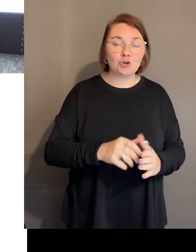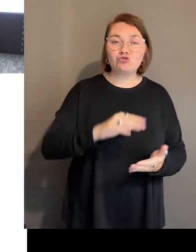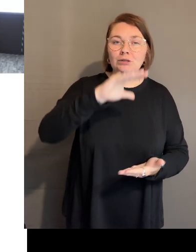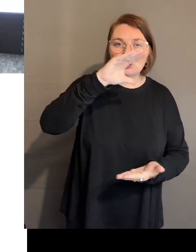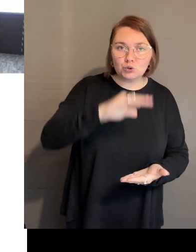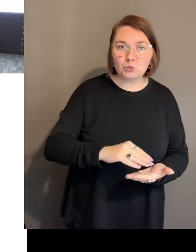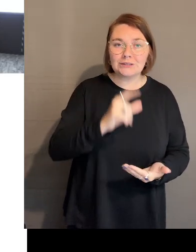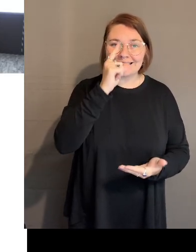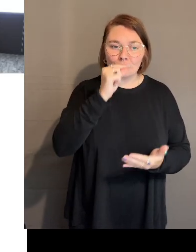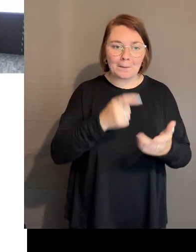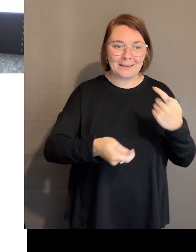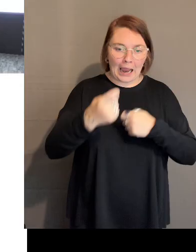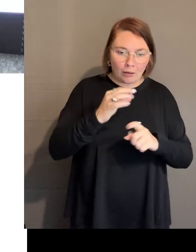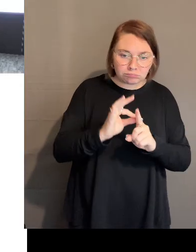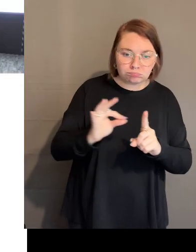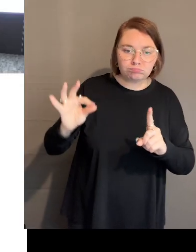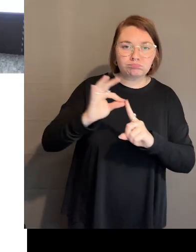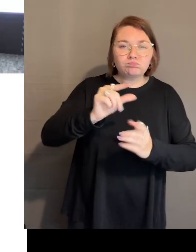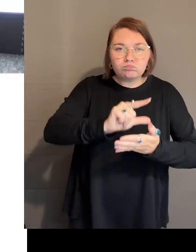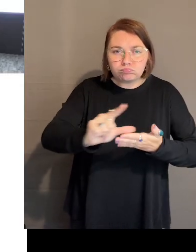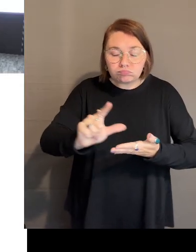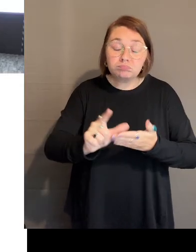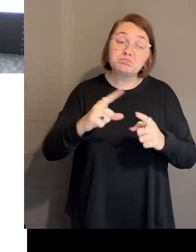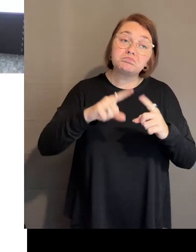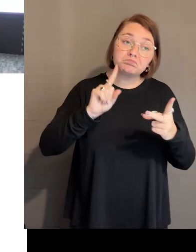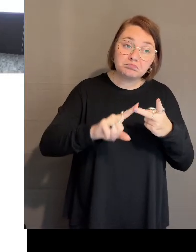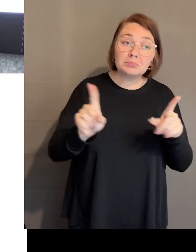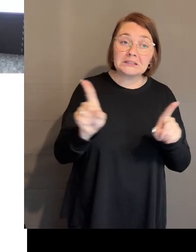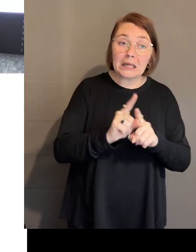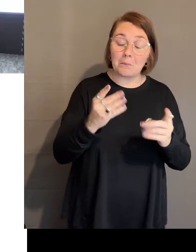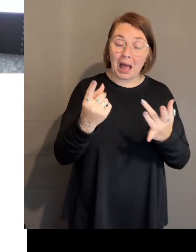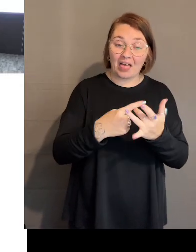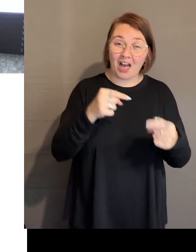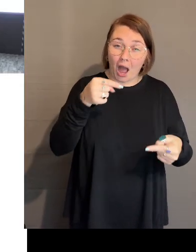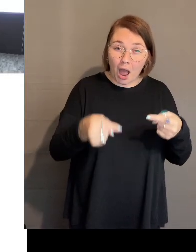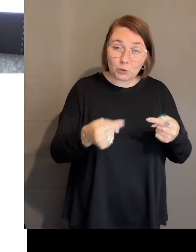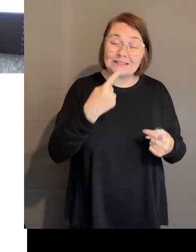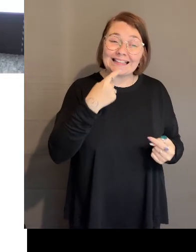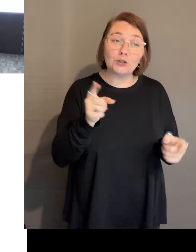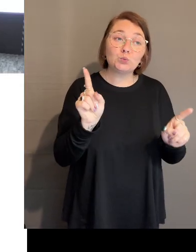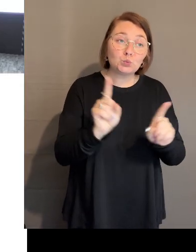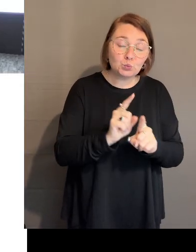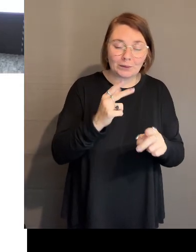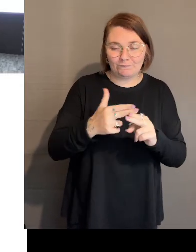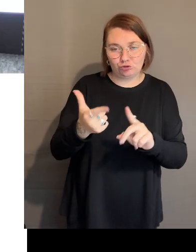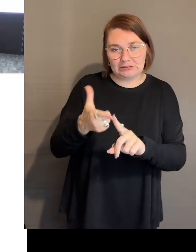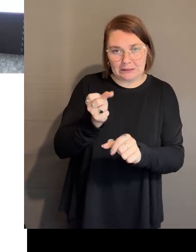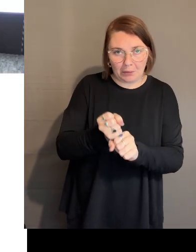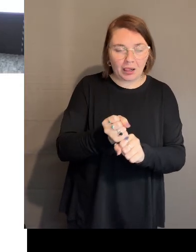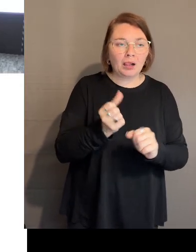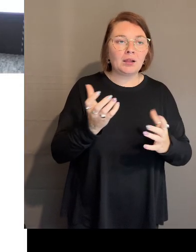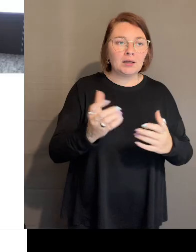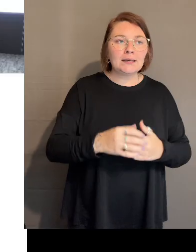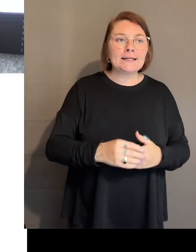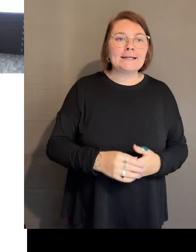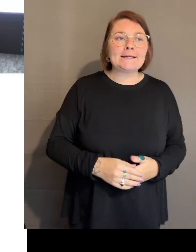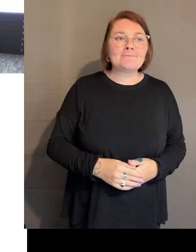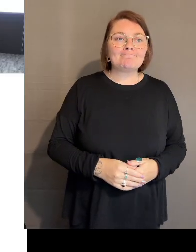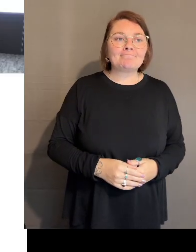reducing the chances for promotion, etc. You could also, as some would argue in Golden, for example.